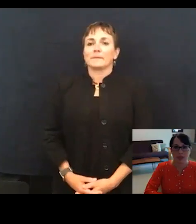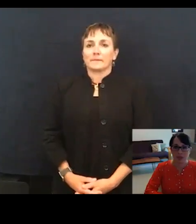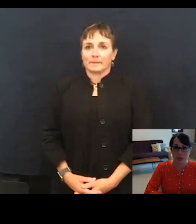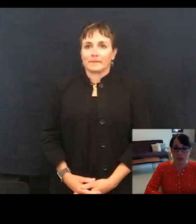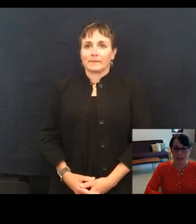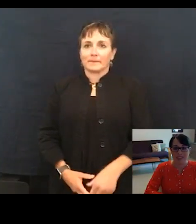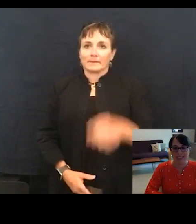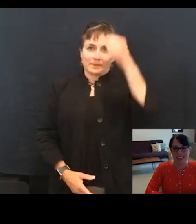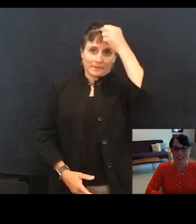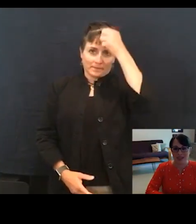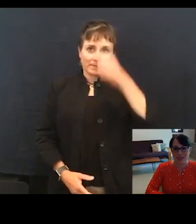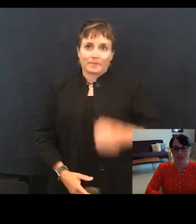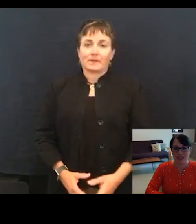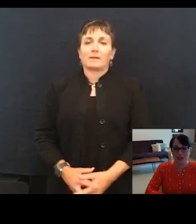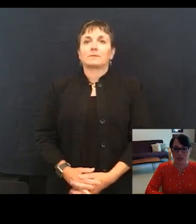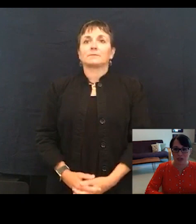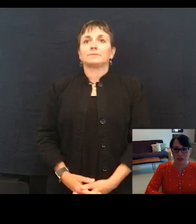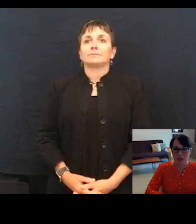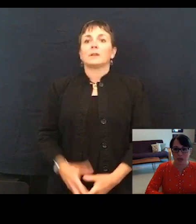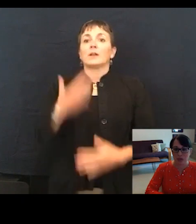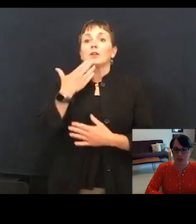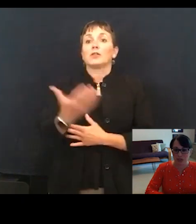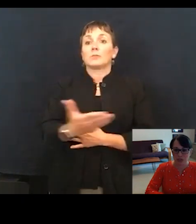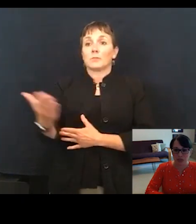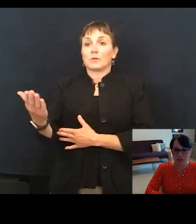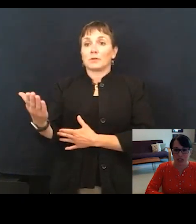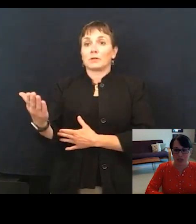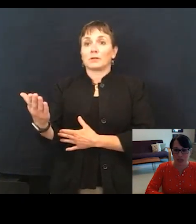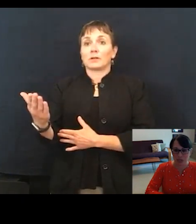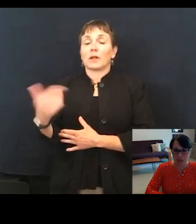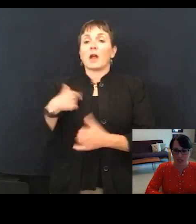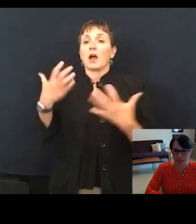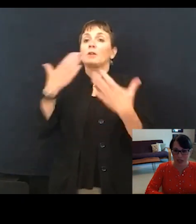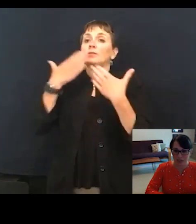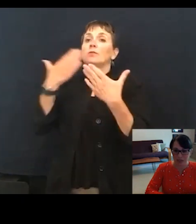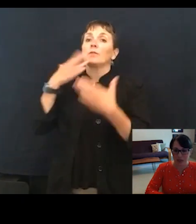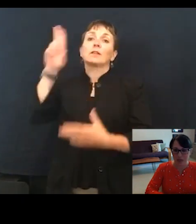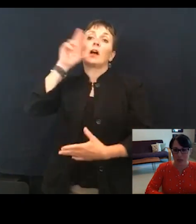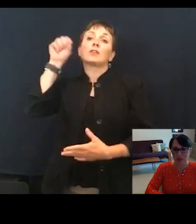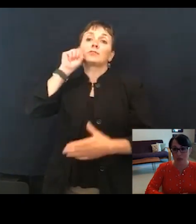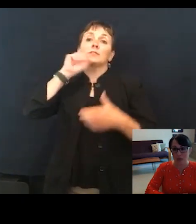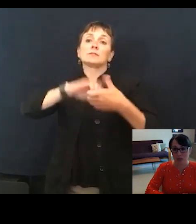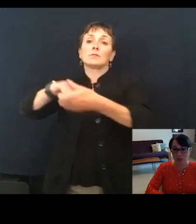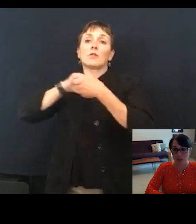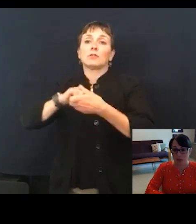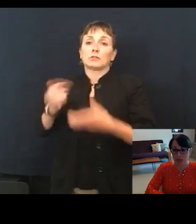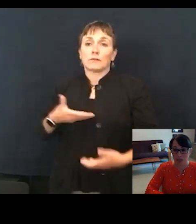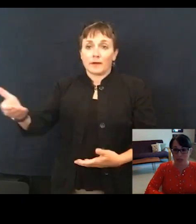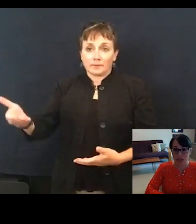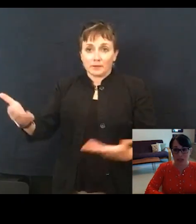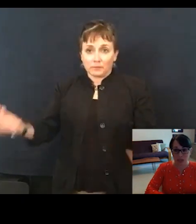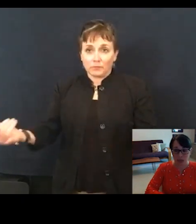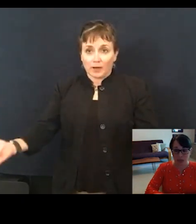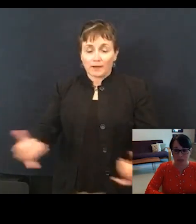Good morning. I'd like to thank the Usher Syndrome Coalition for inviting me to speak today. For those of you that don't know me, my name is Shannon Boye.